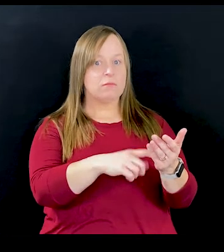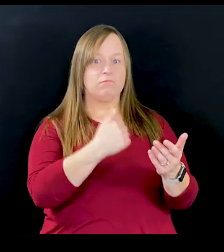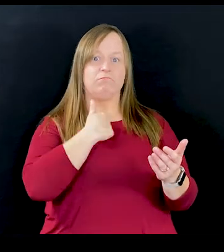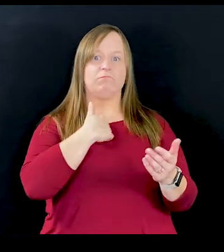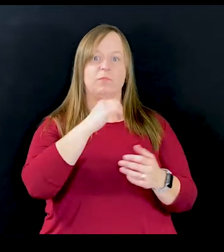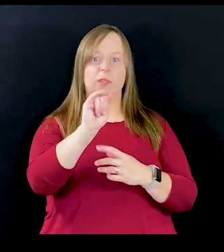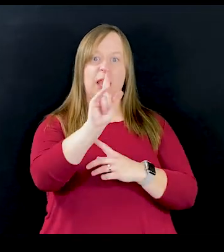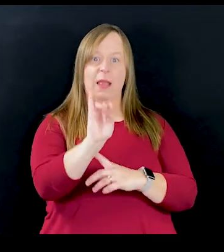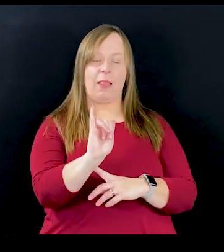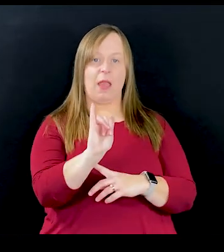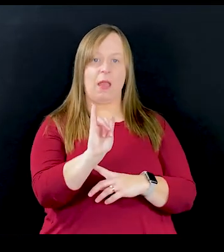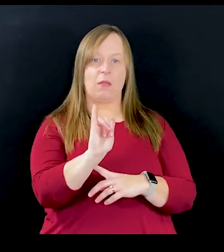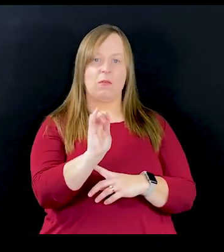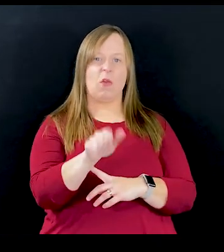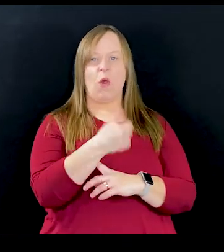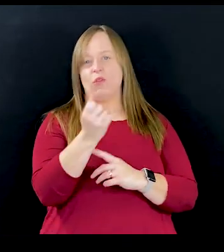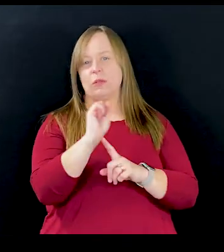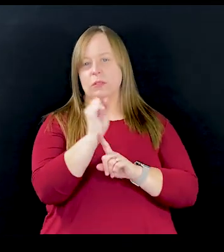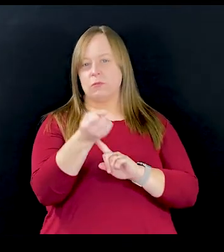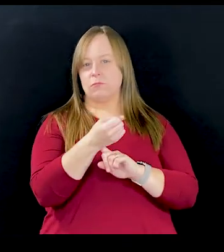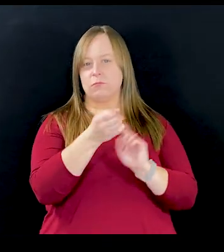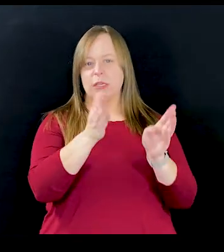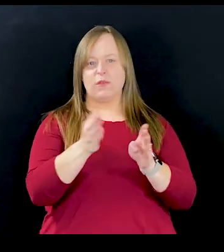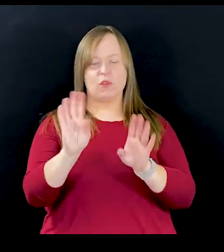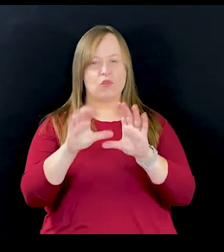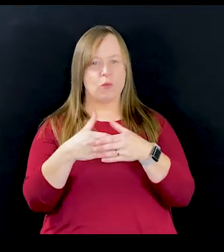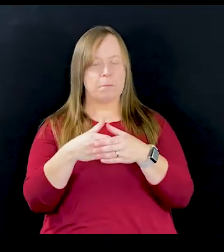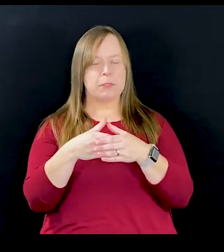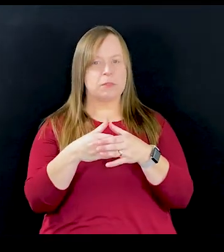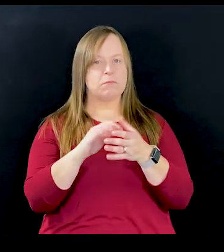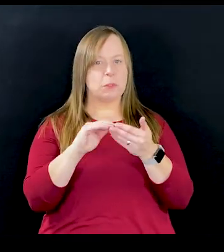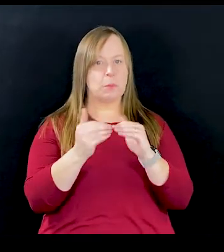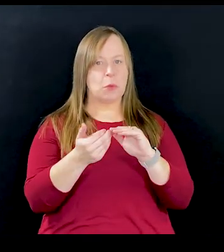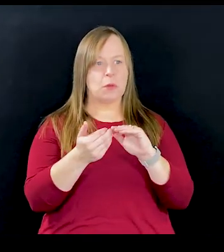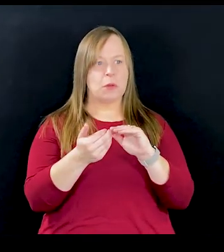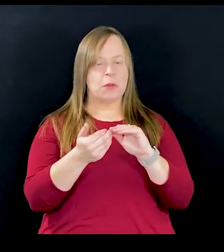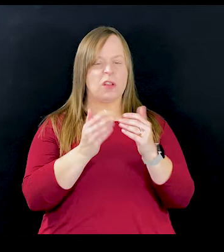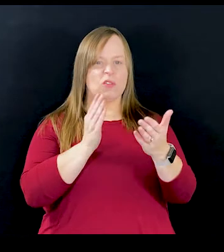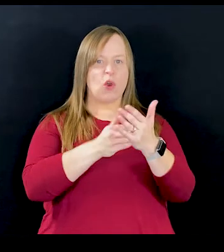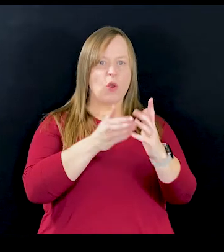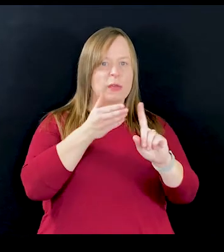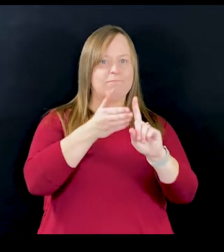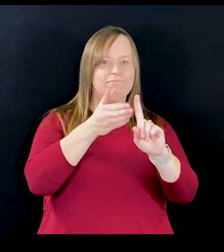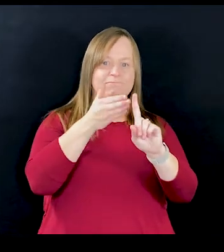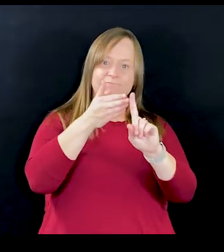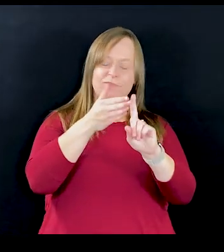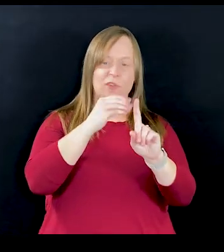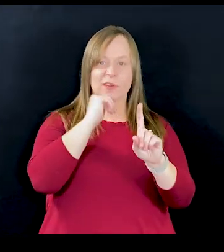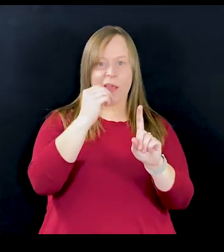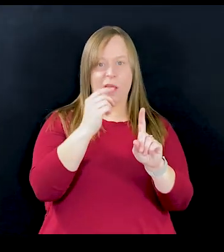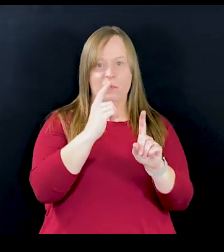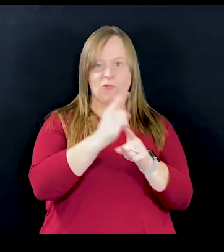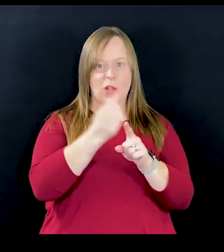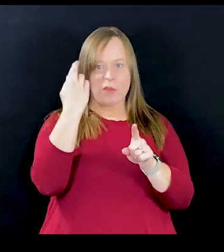as allies like we do in other individual groups in our community are being targeted for some irrational reason.